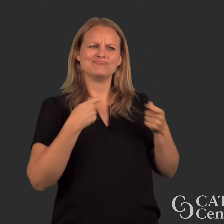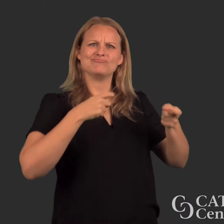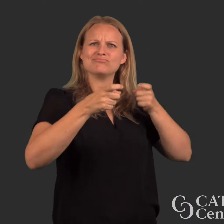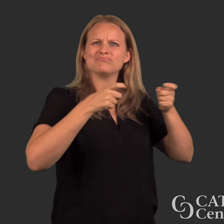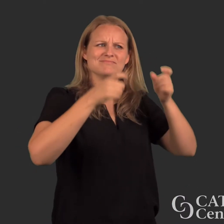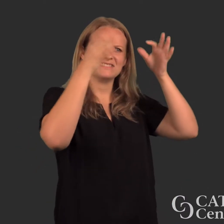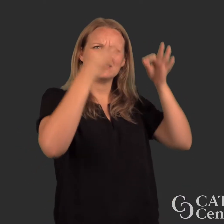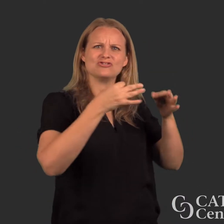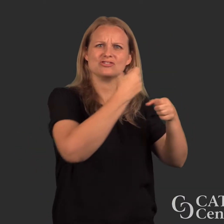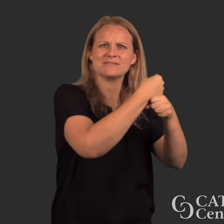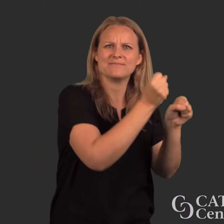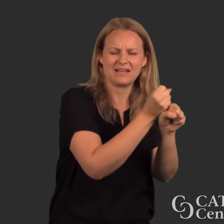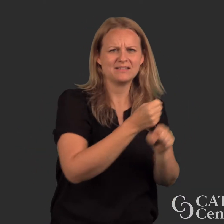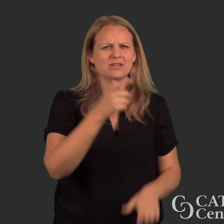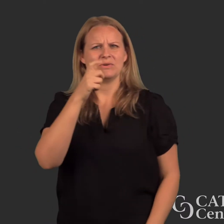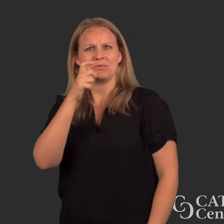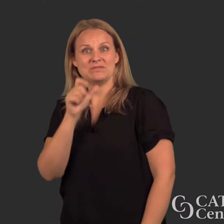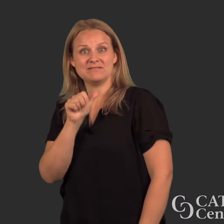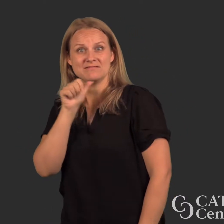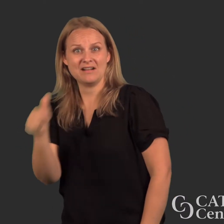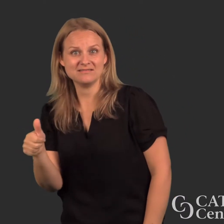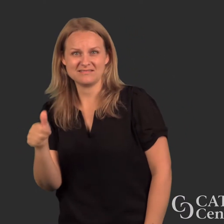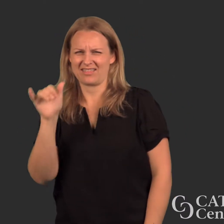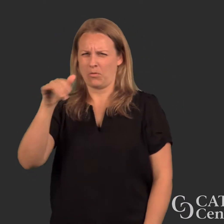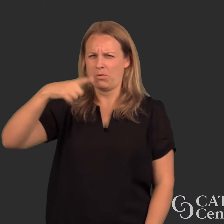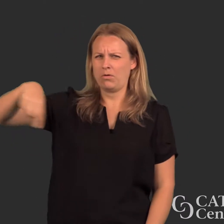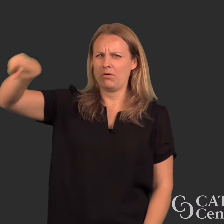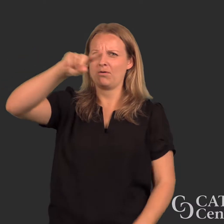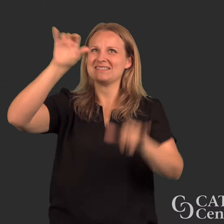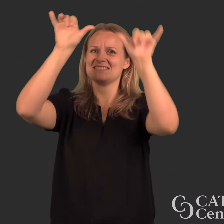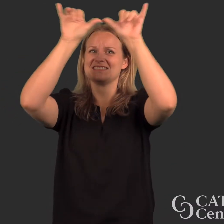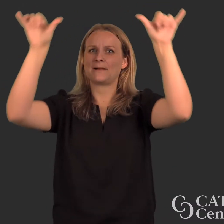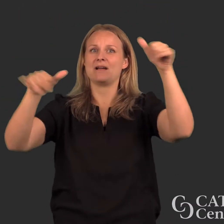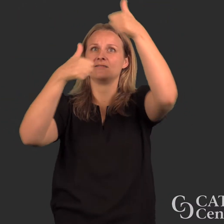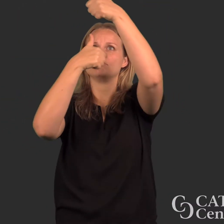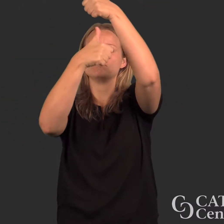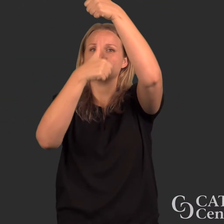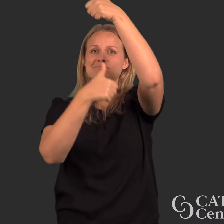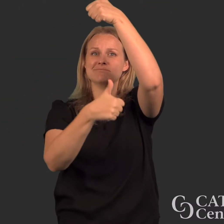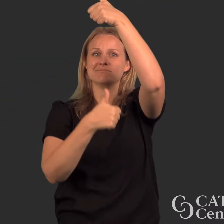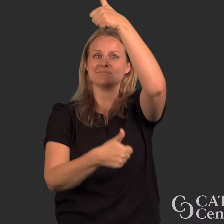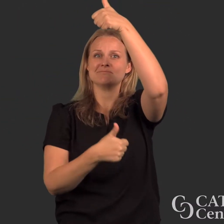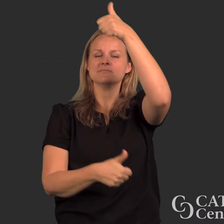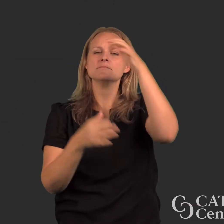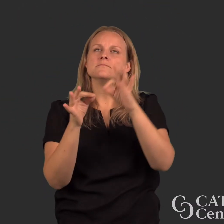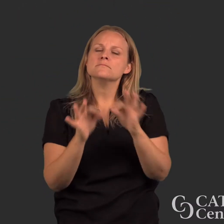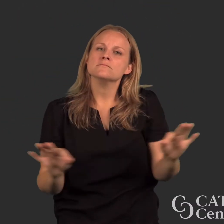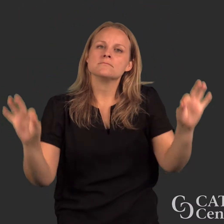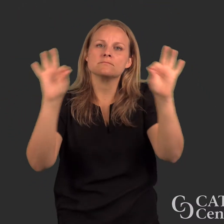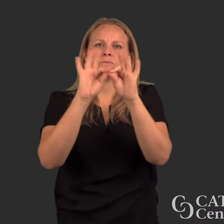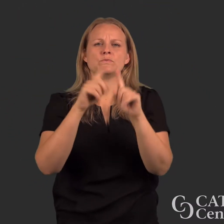These systems determine who has power and who doesn’t, which becomes the hierarchy of society.